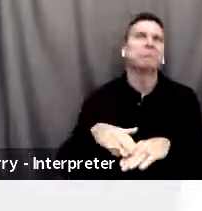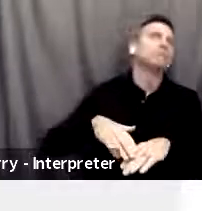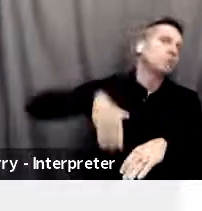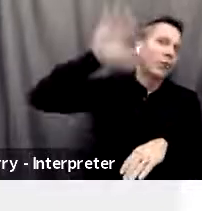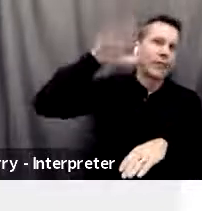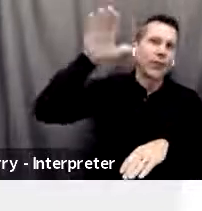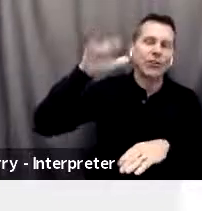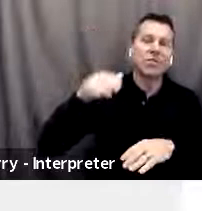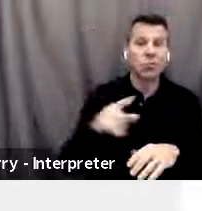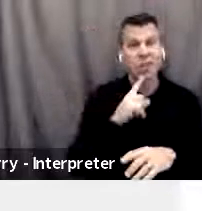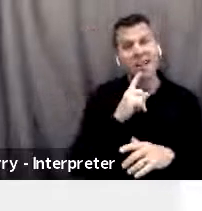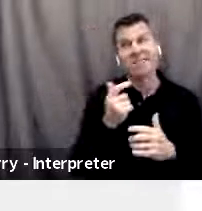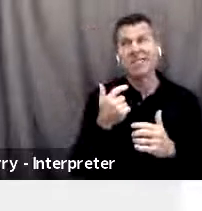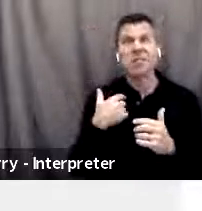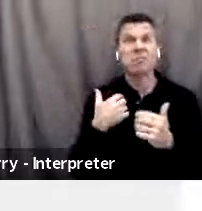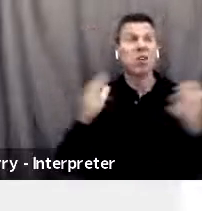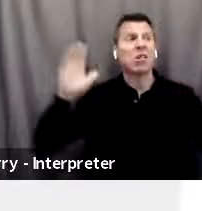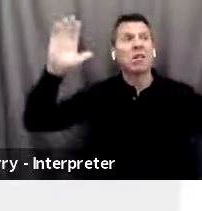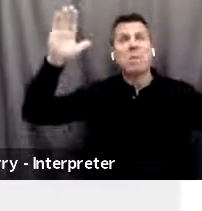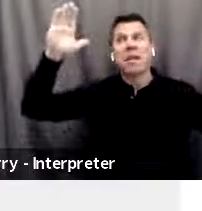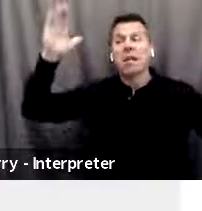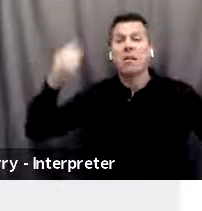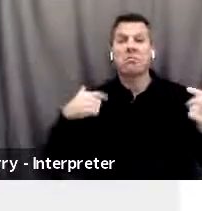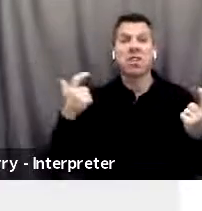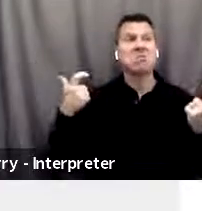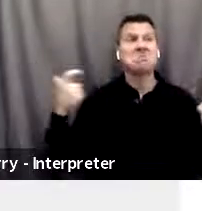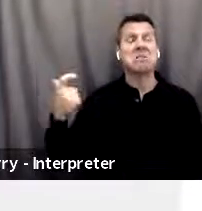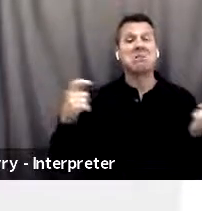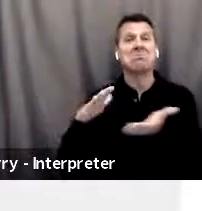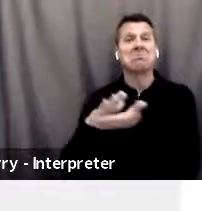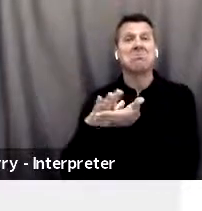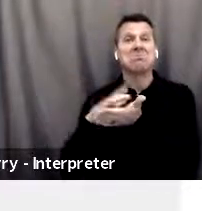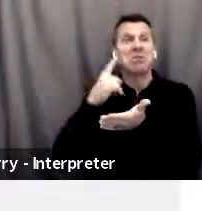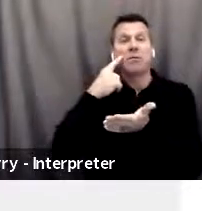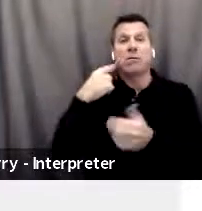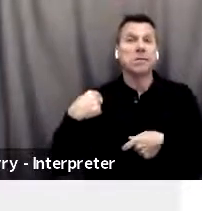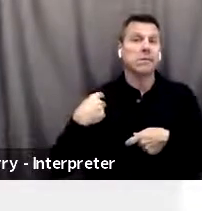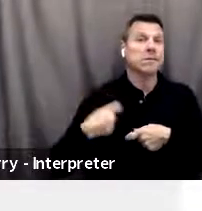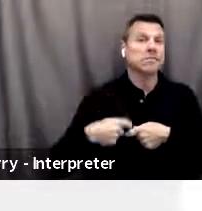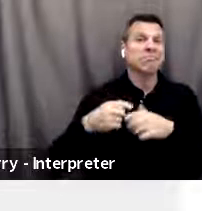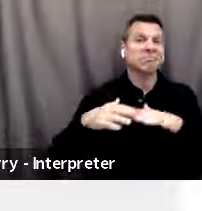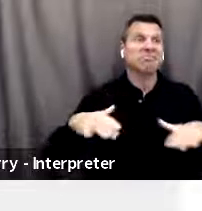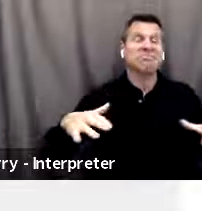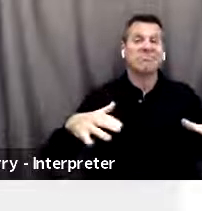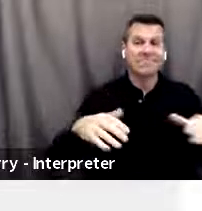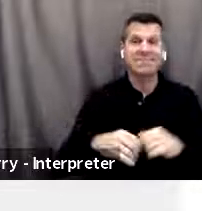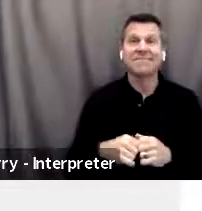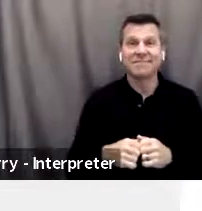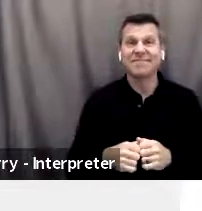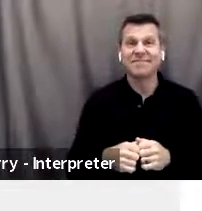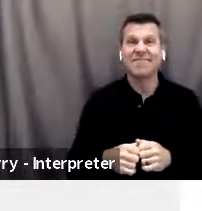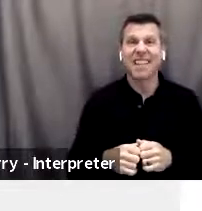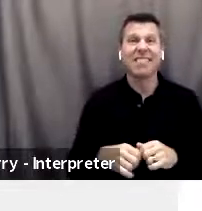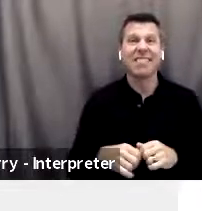the larger Hispanic serving institutions in California and have been receiving this title five funding through that program for many